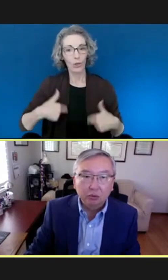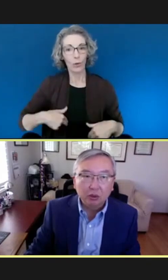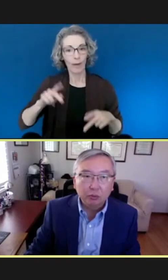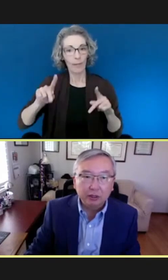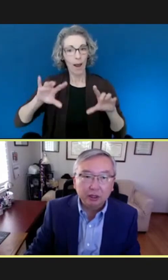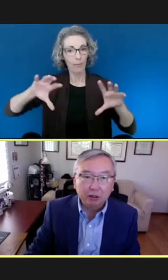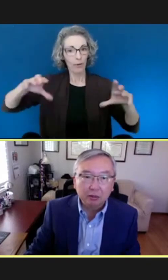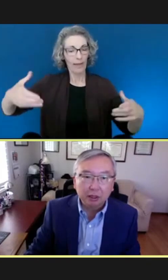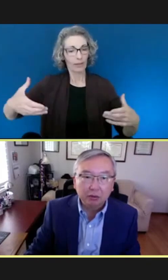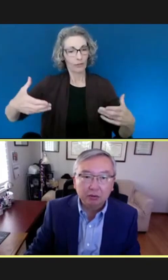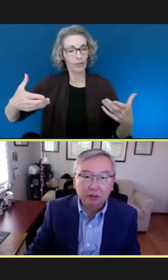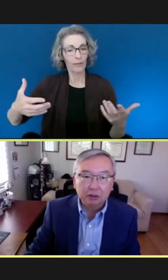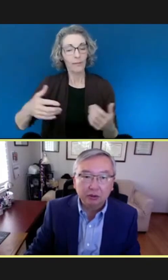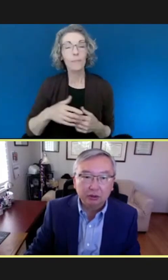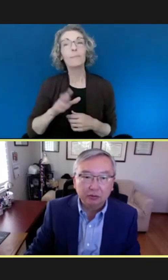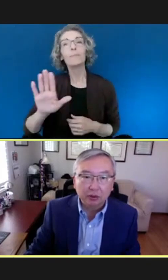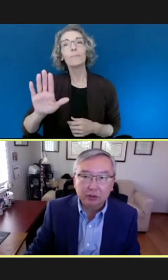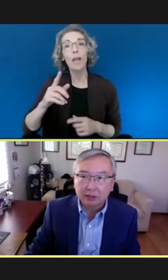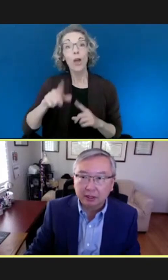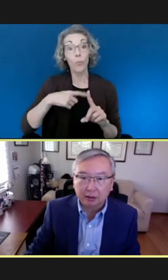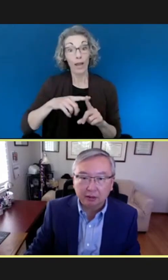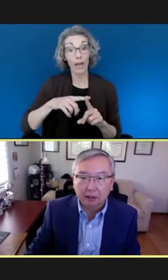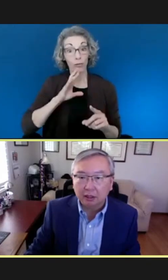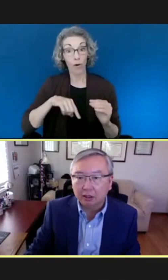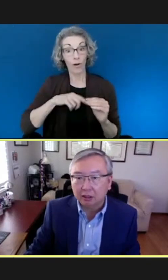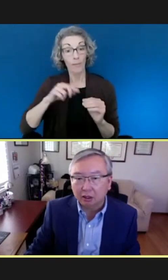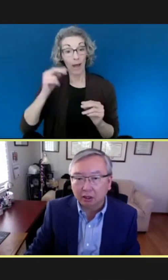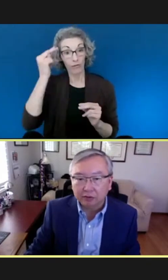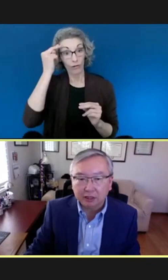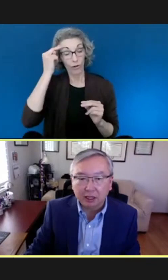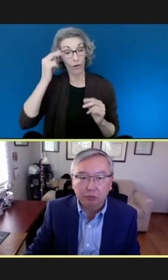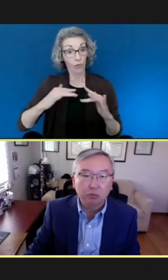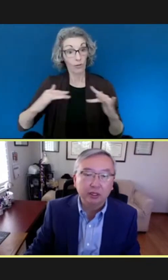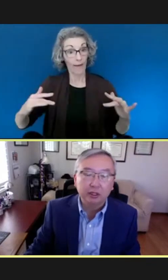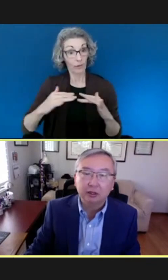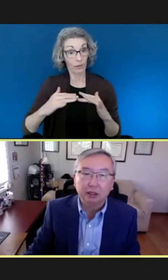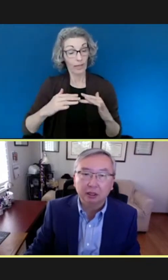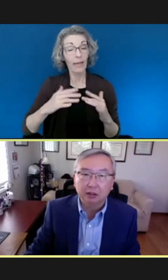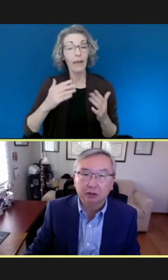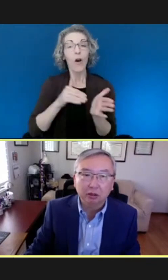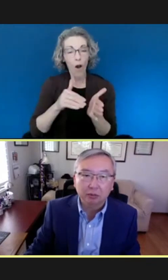When we talk about neurodiversity a lot of the time we talk about